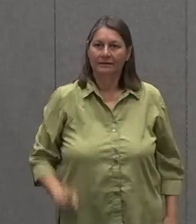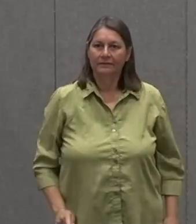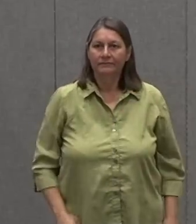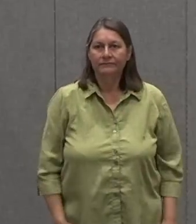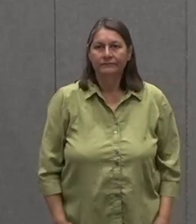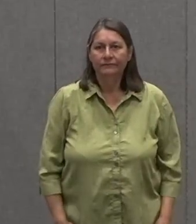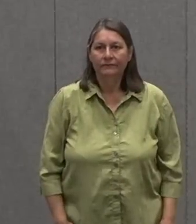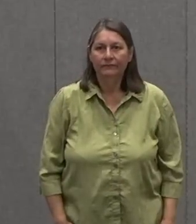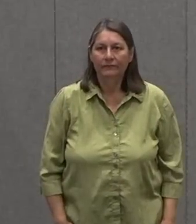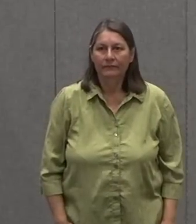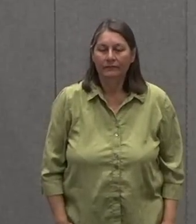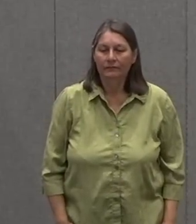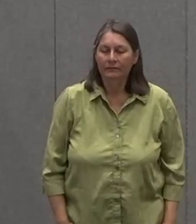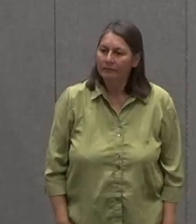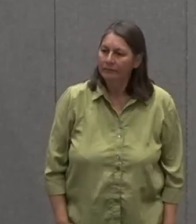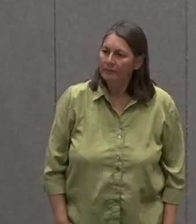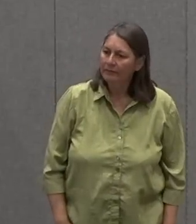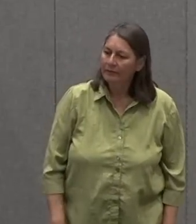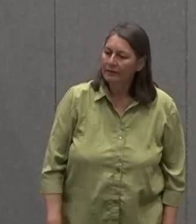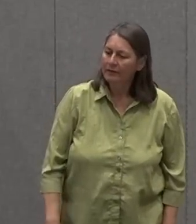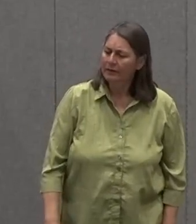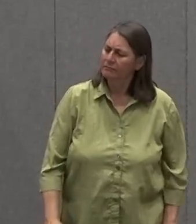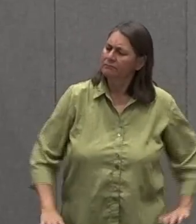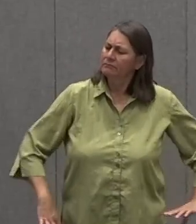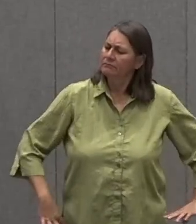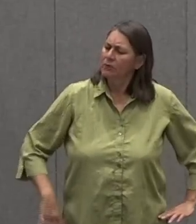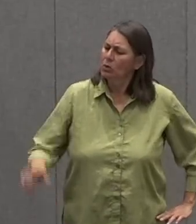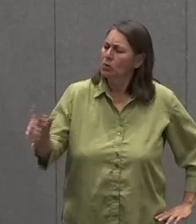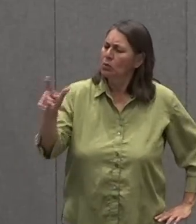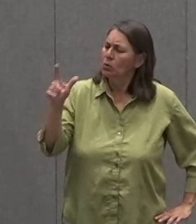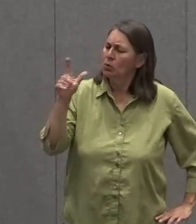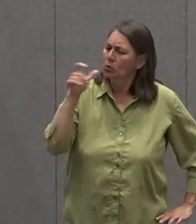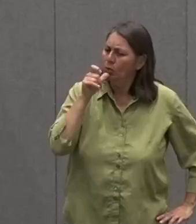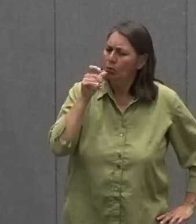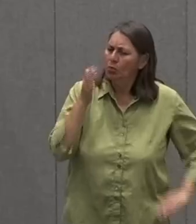"Who shall I name to rule after me when I die?"